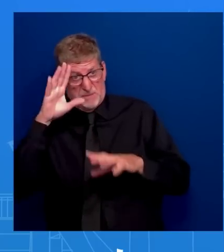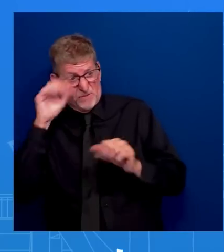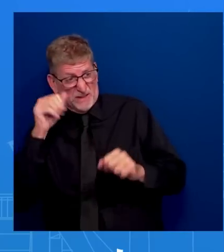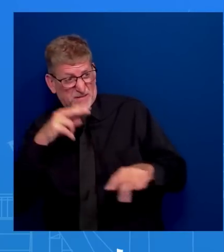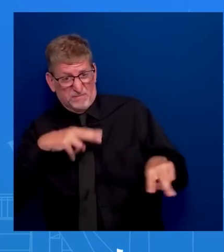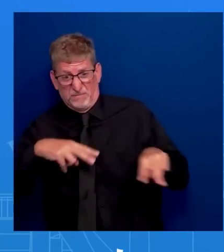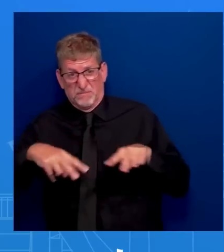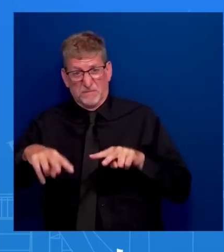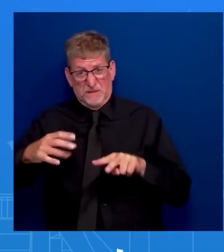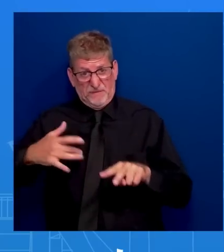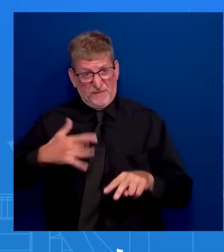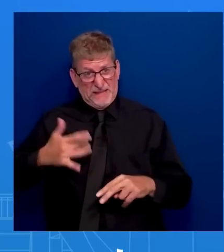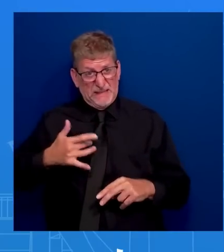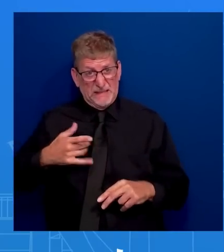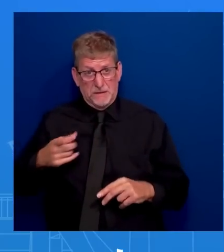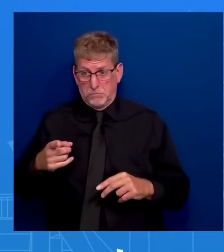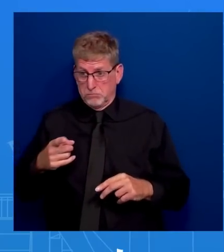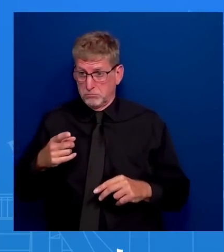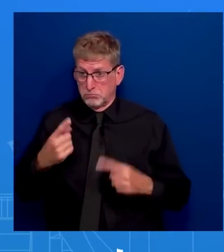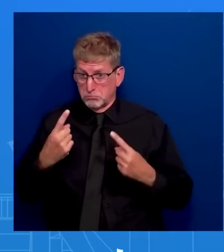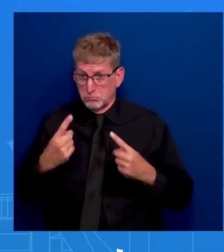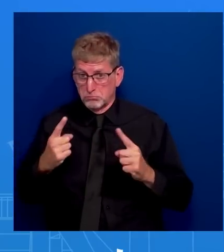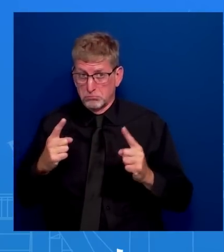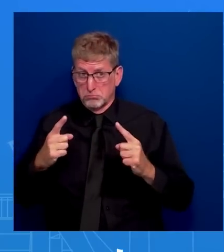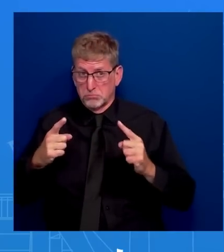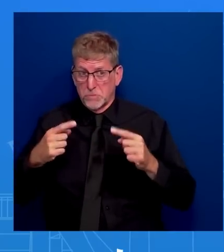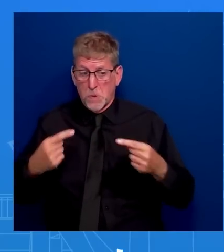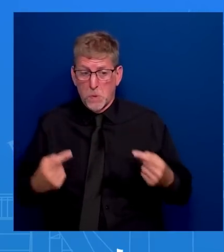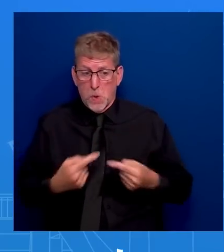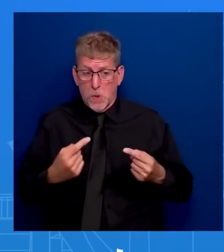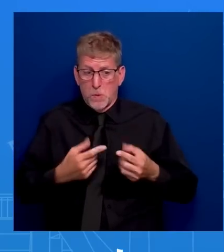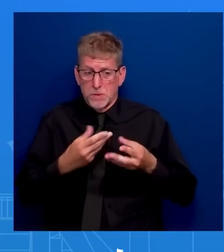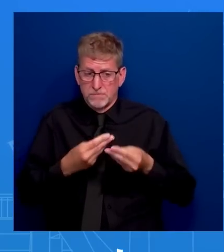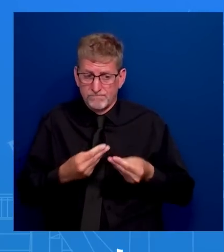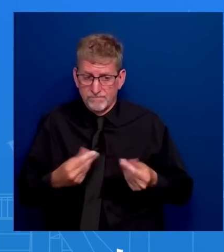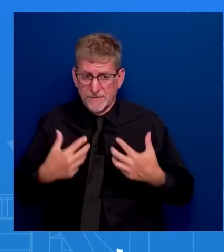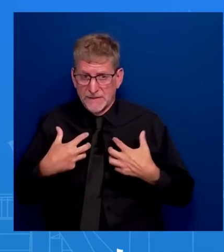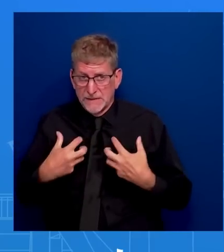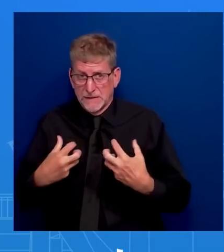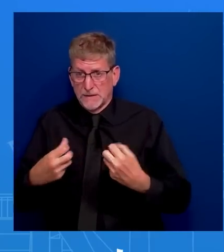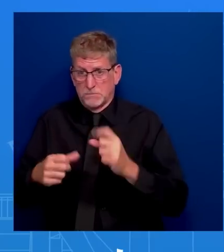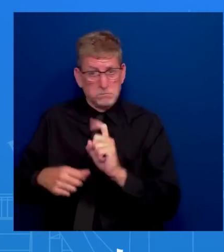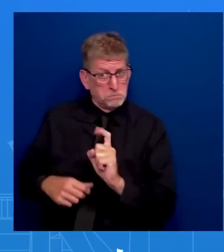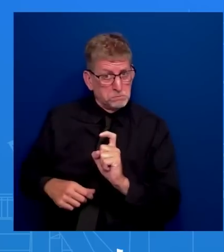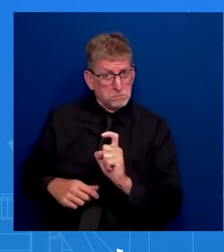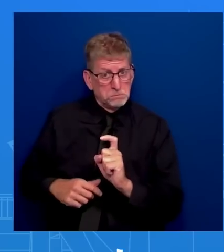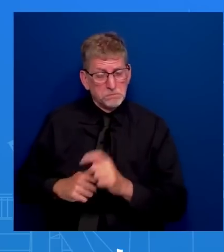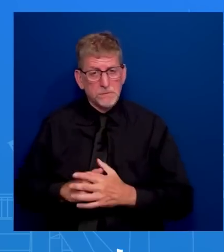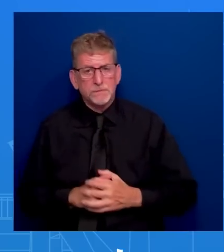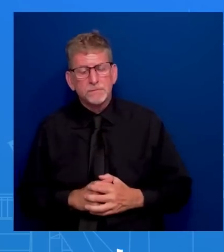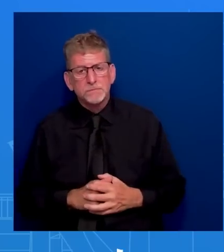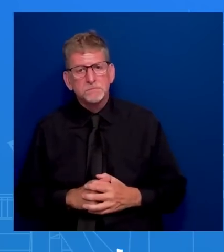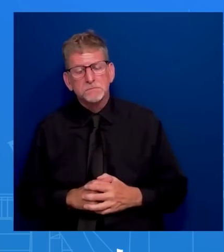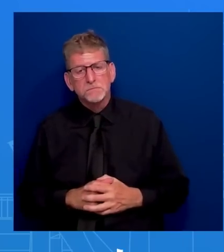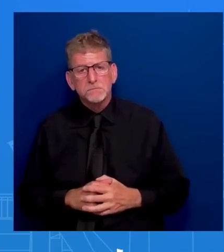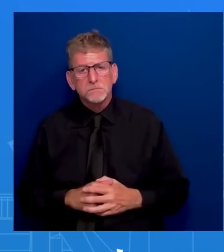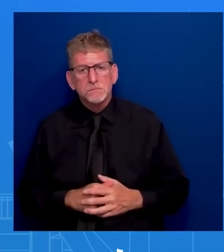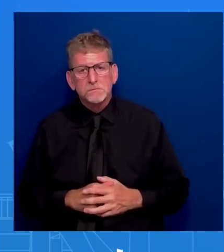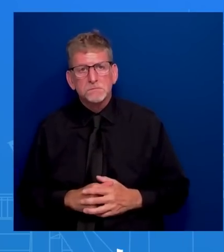that we understand and the President understands -- and I've been asked this question in different variations, and it's pretty much the same.